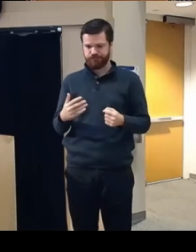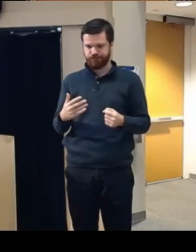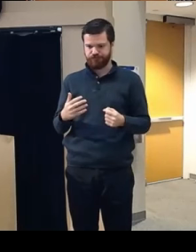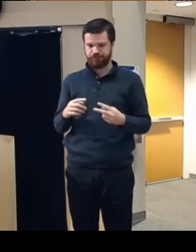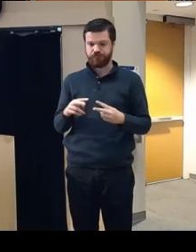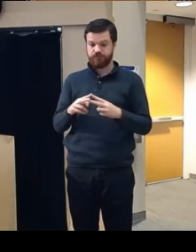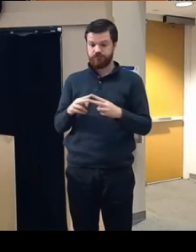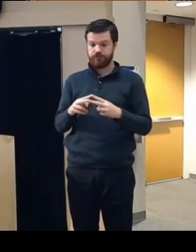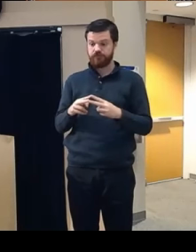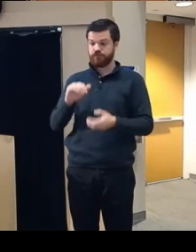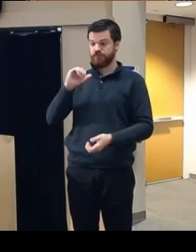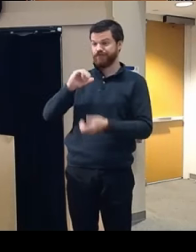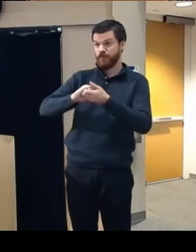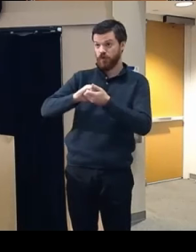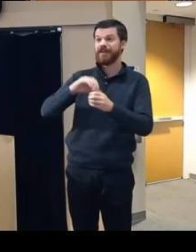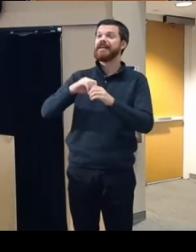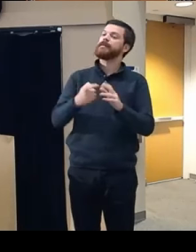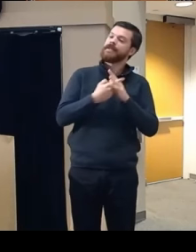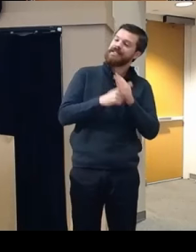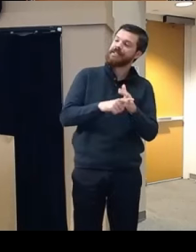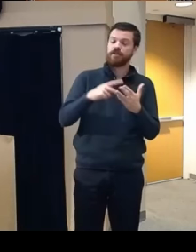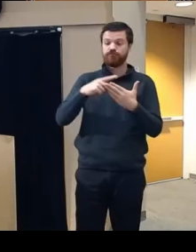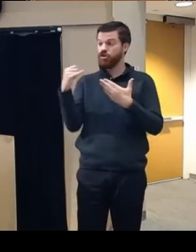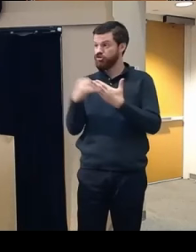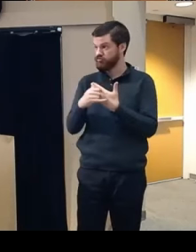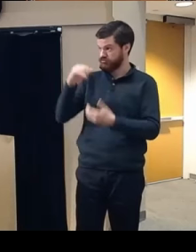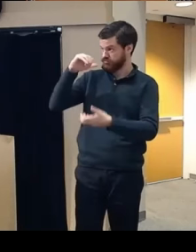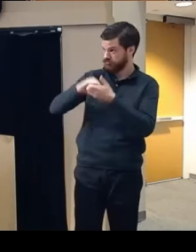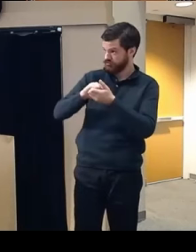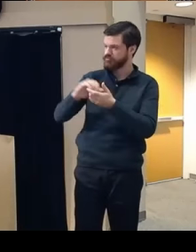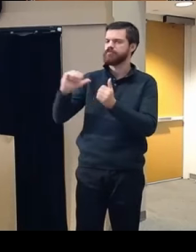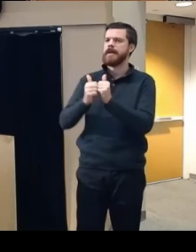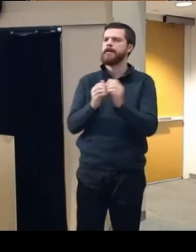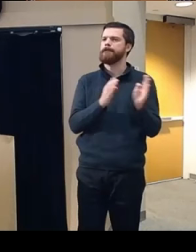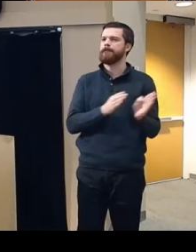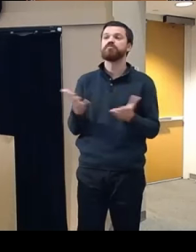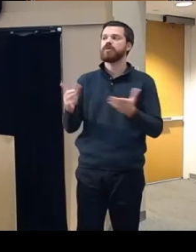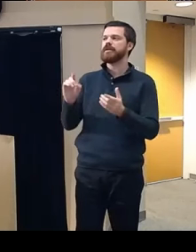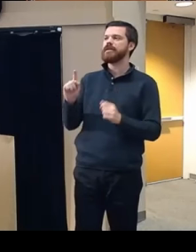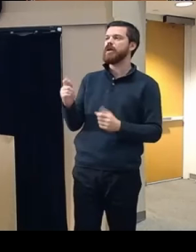both partner in in the beginnings of projects um to plan for getting data out and then also